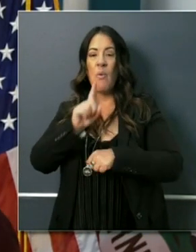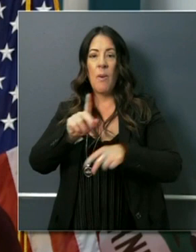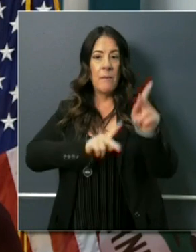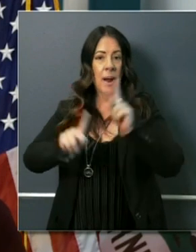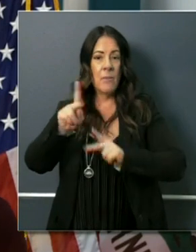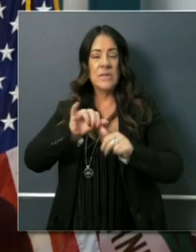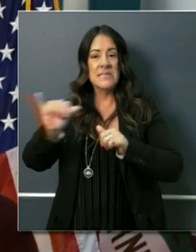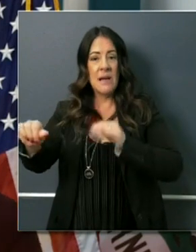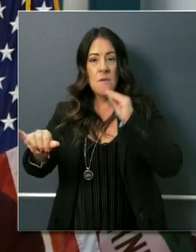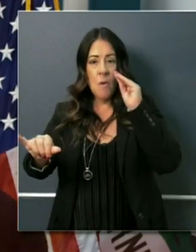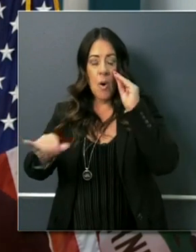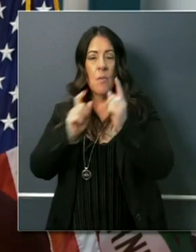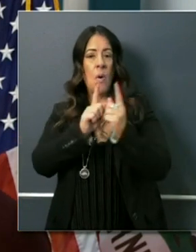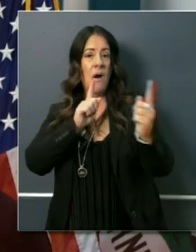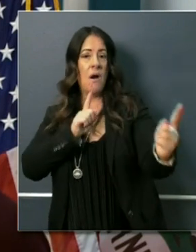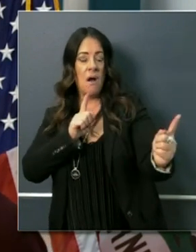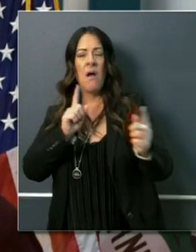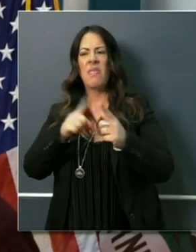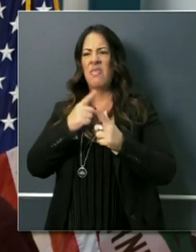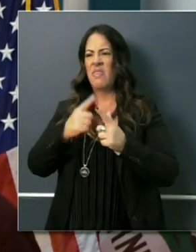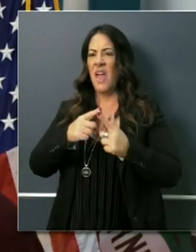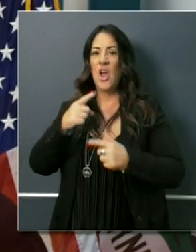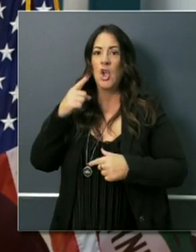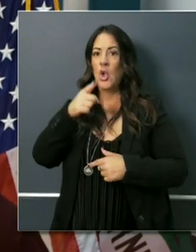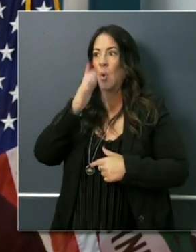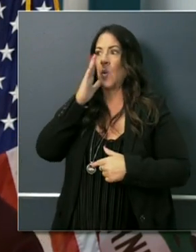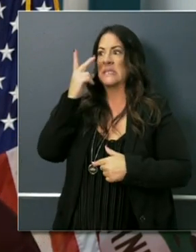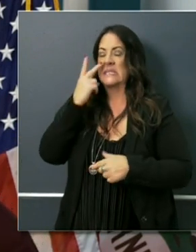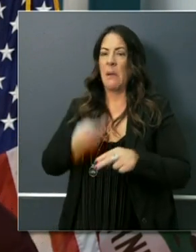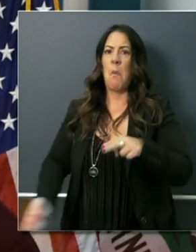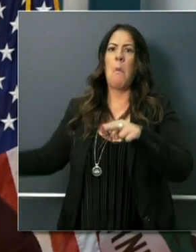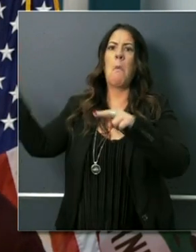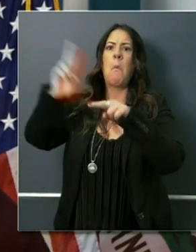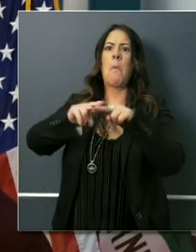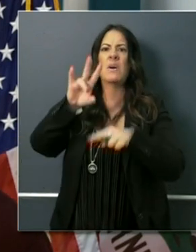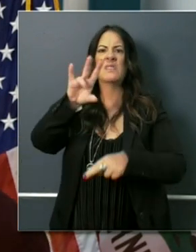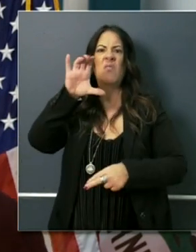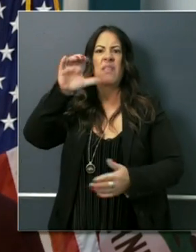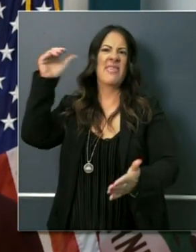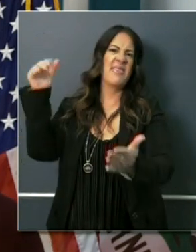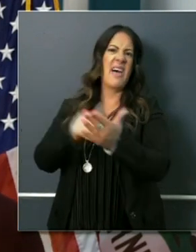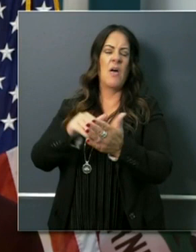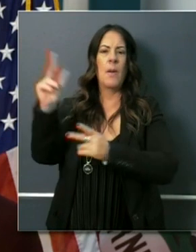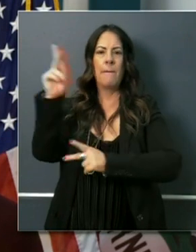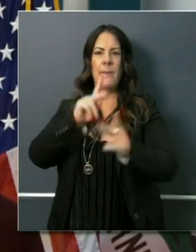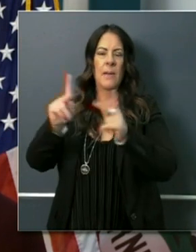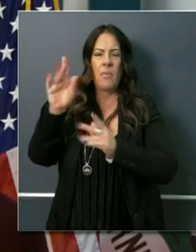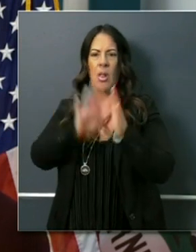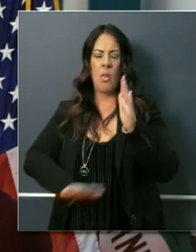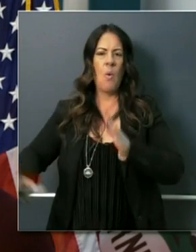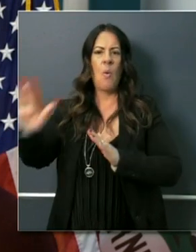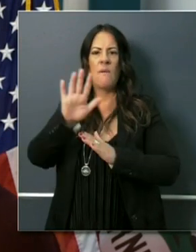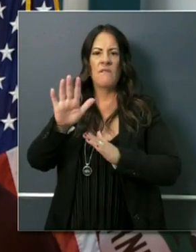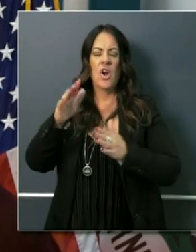BUT UNMITIGATED, THAT MEANS WITHOUT ANY INTERVENTIONS, WE WERE RIGHT THAT WE ARE GOING TO DO SOMETHING SOMETHING THAT GOT